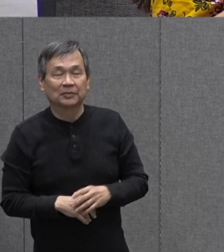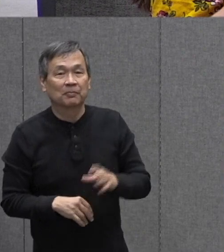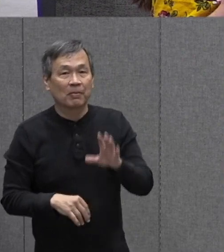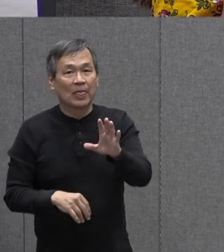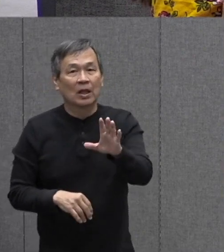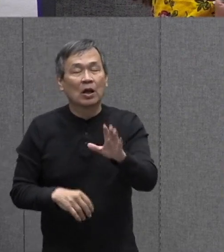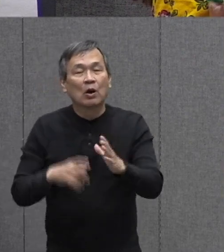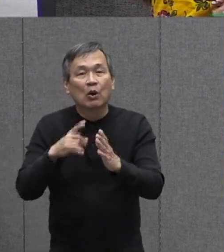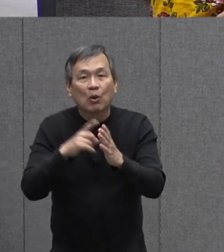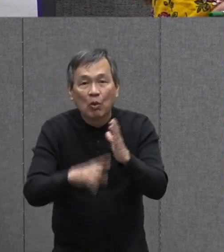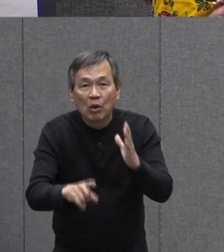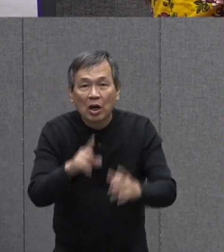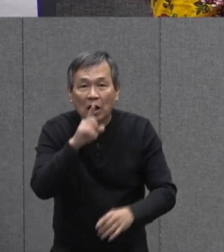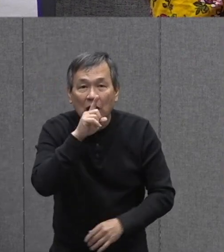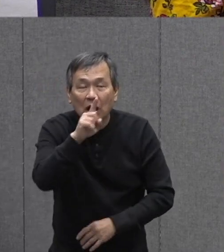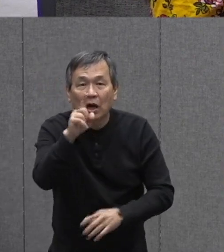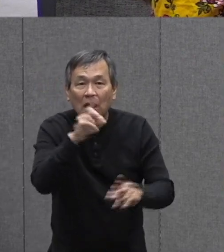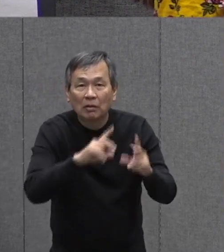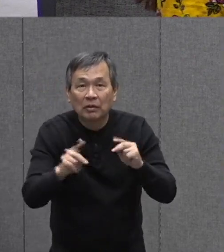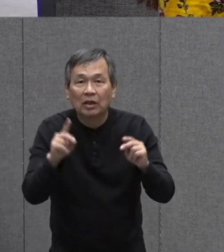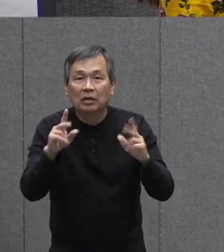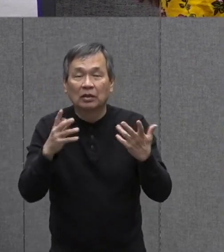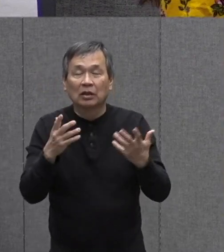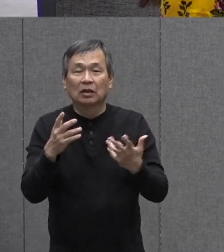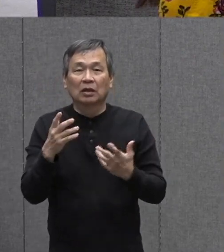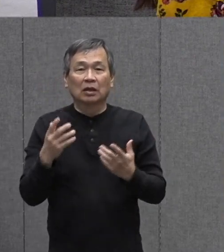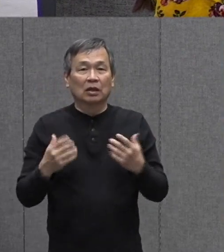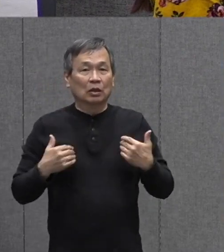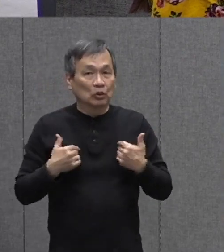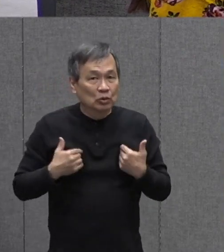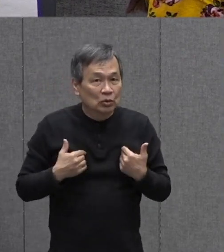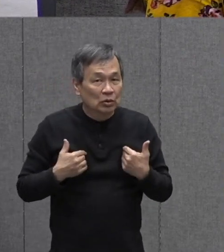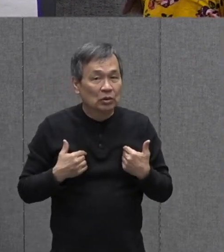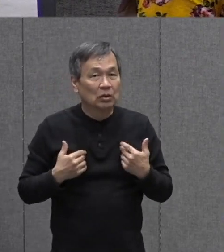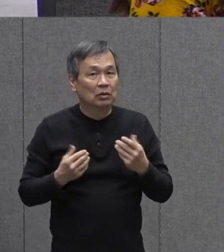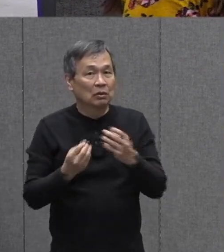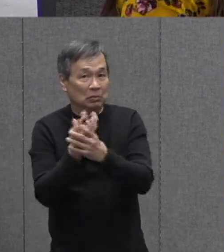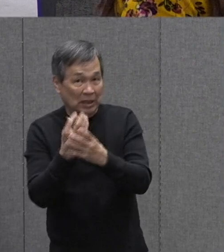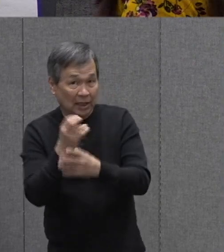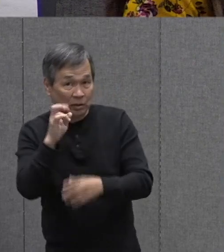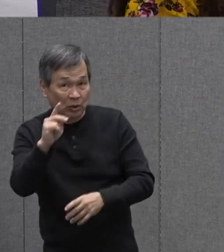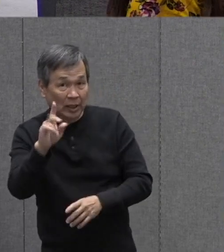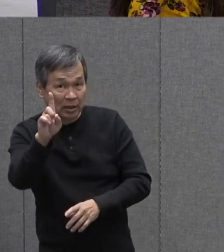What are the people, creatures and plants that are talked about in the poem? Let's begin.